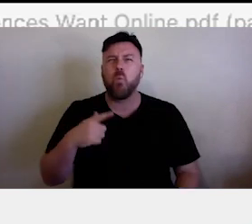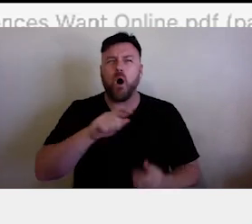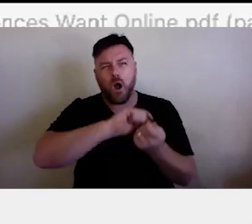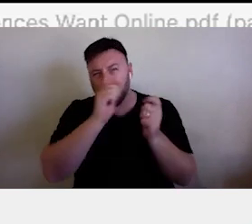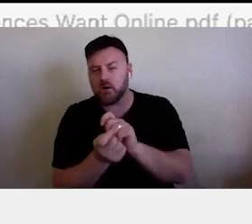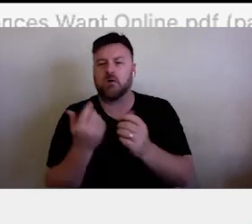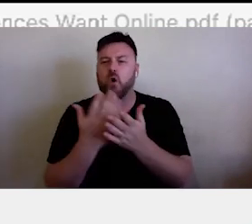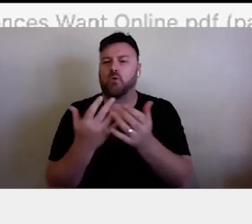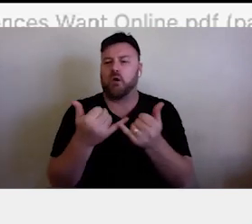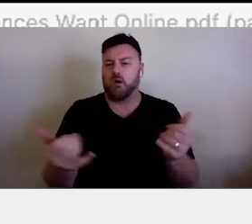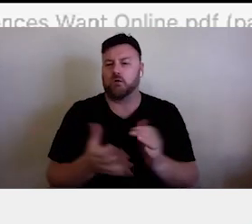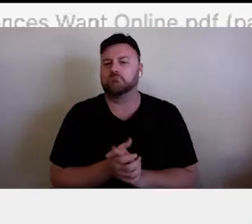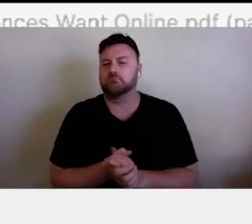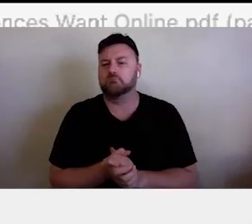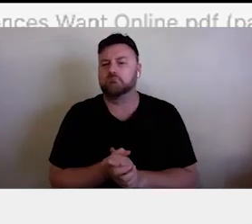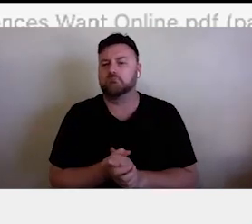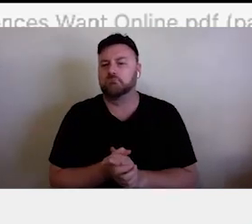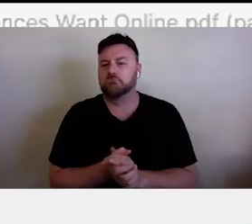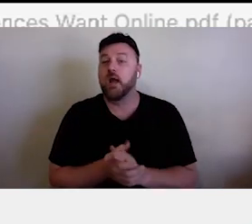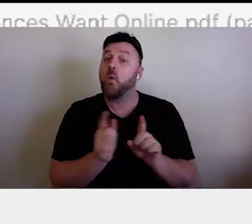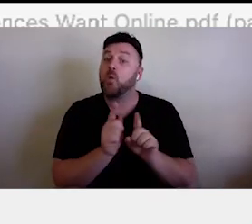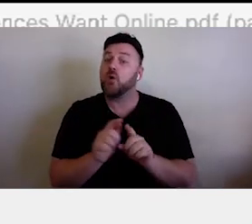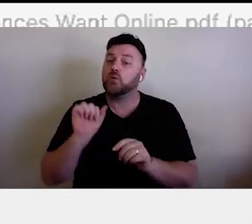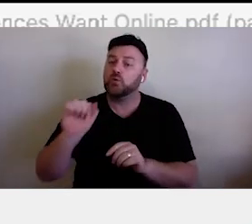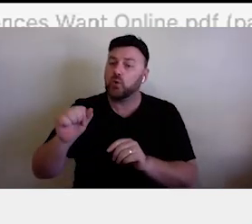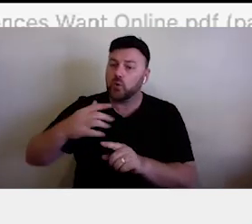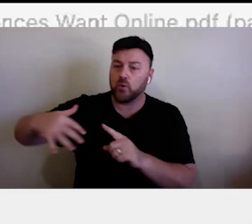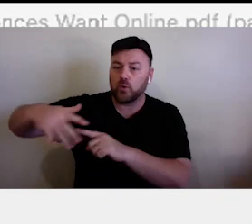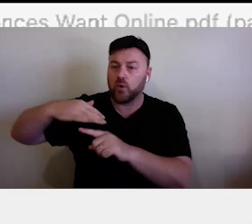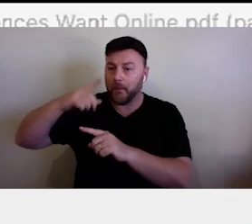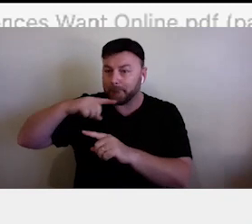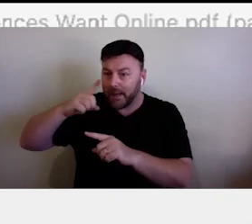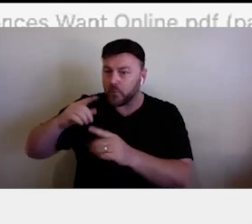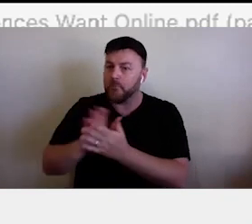stakeholders you're on the same page about what that intention is. Let's